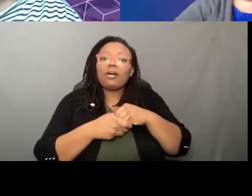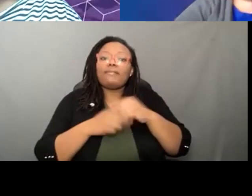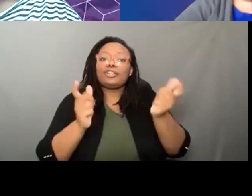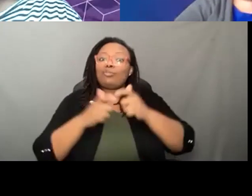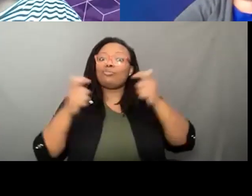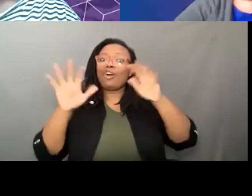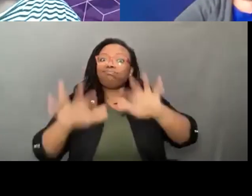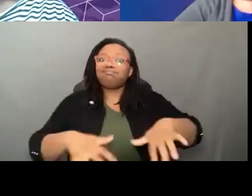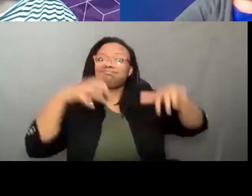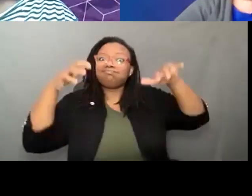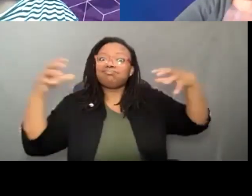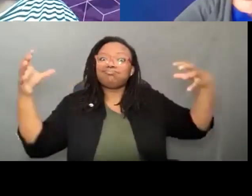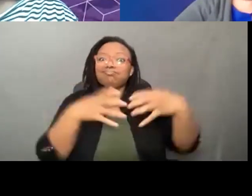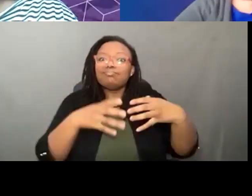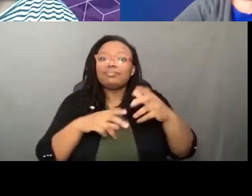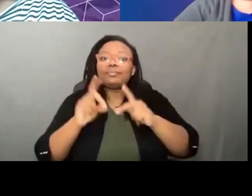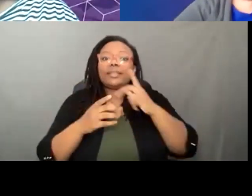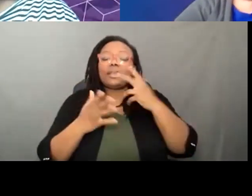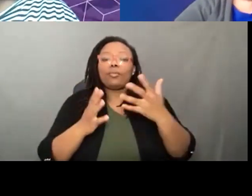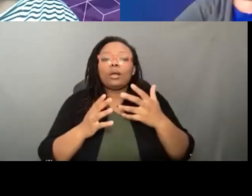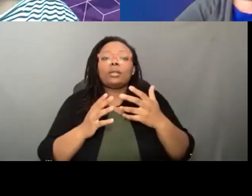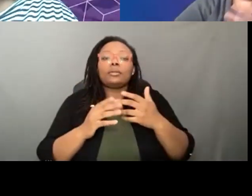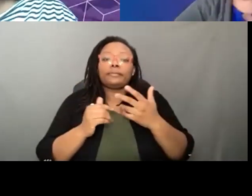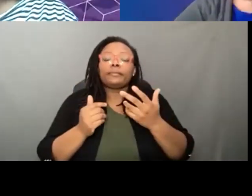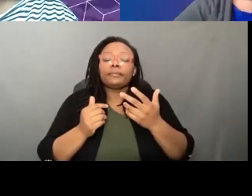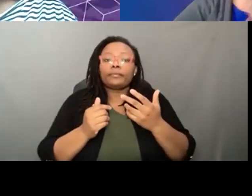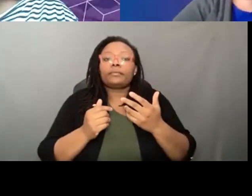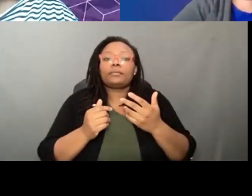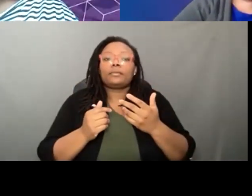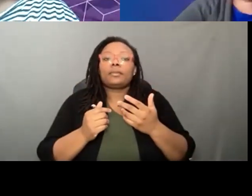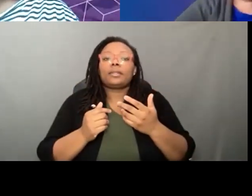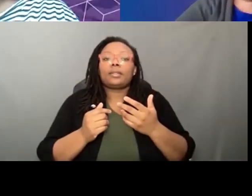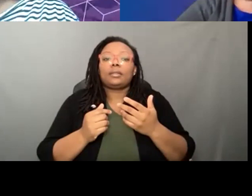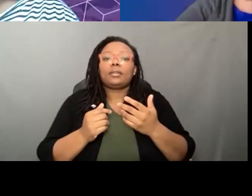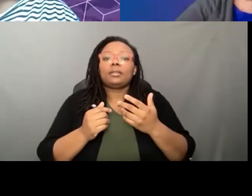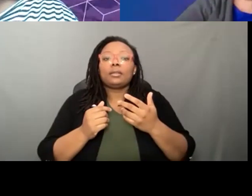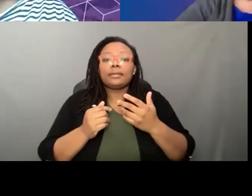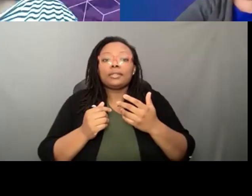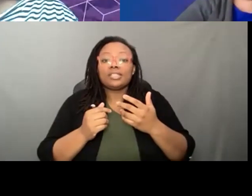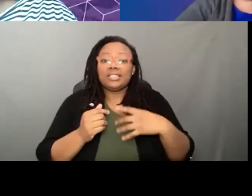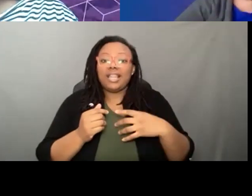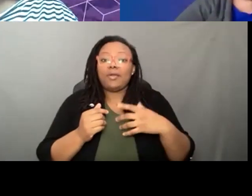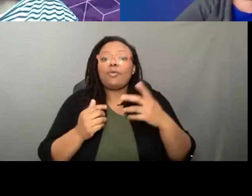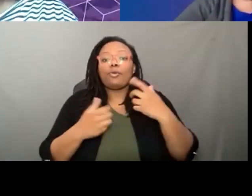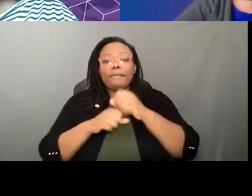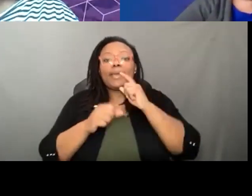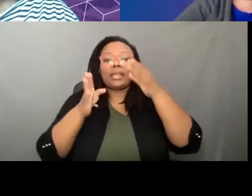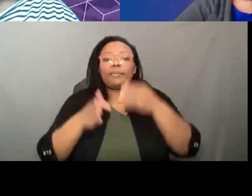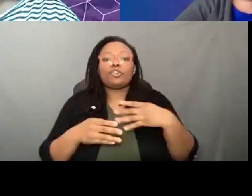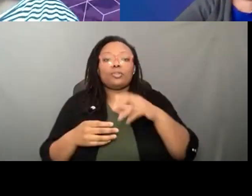you know, gathering if they want to make sure that they can trace them. And they will wear bright orange. So those are -- but it has to be like very specific.